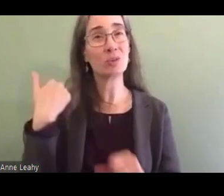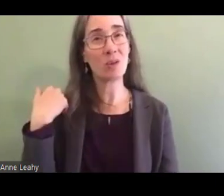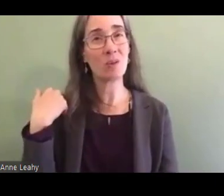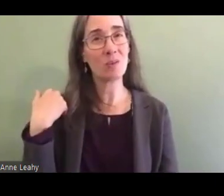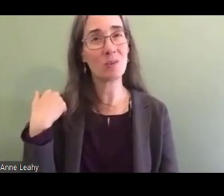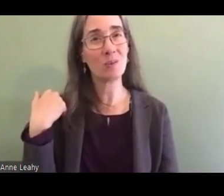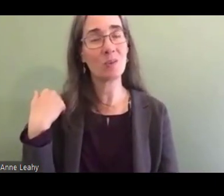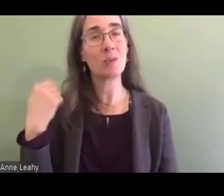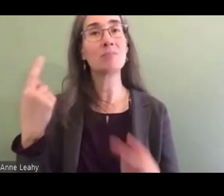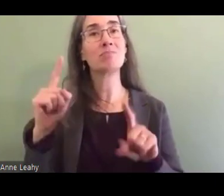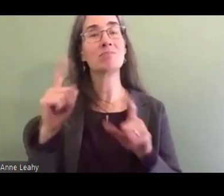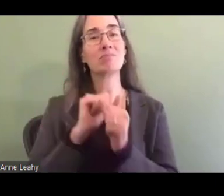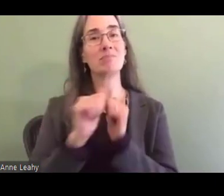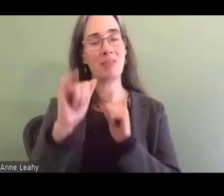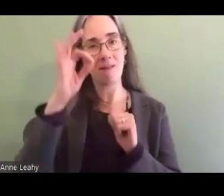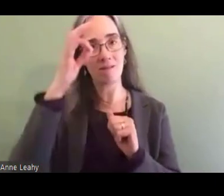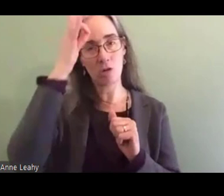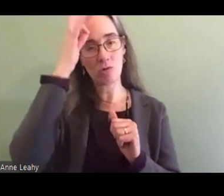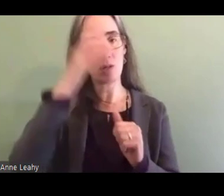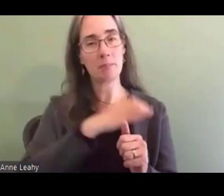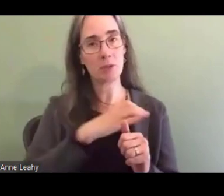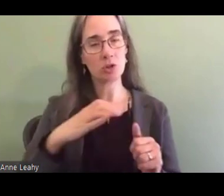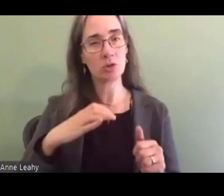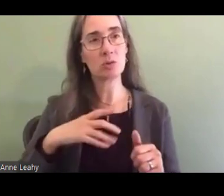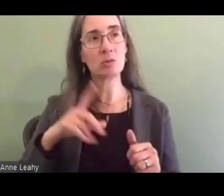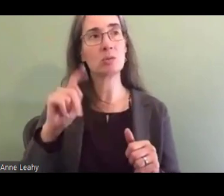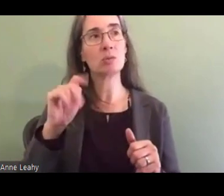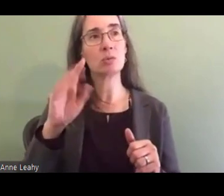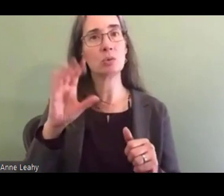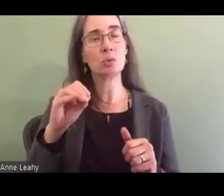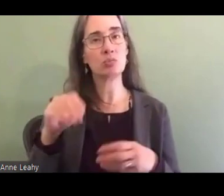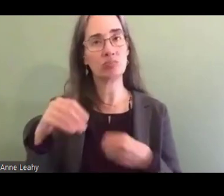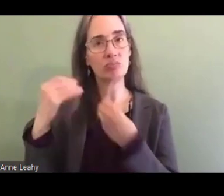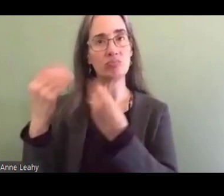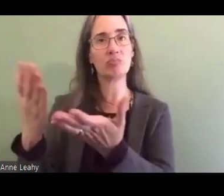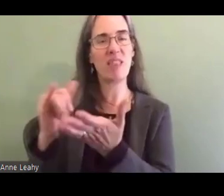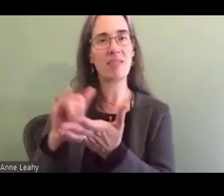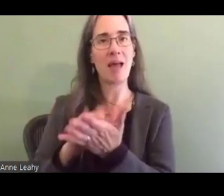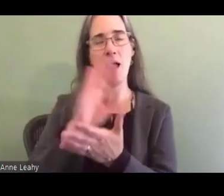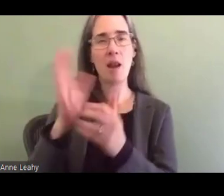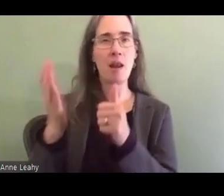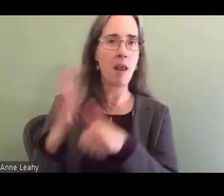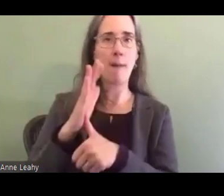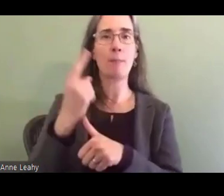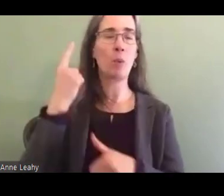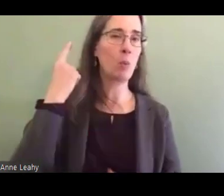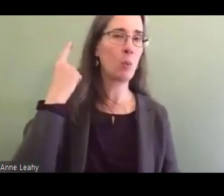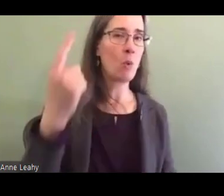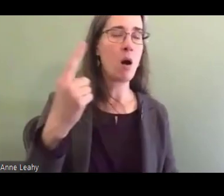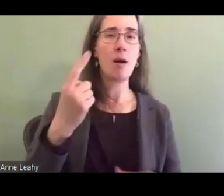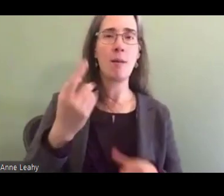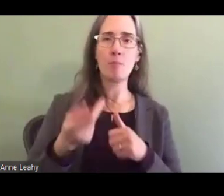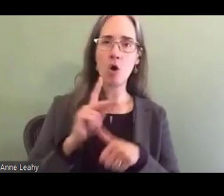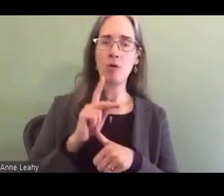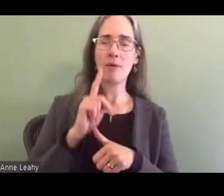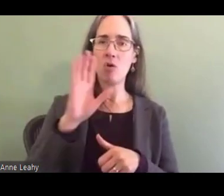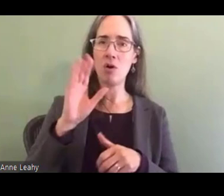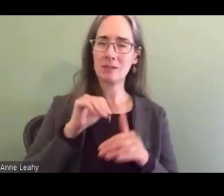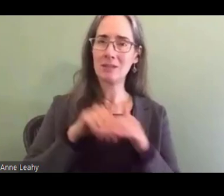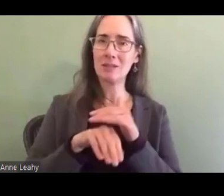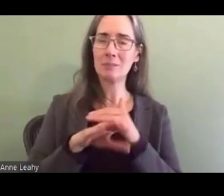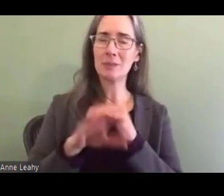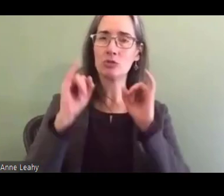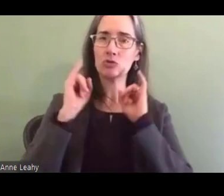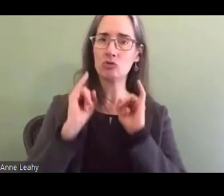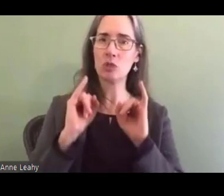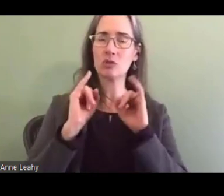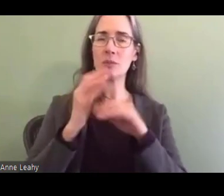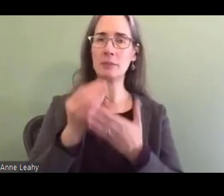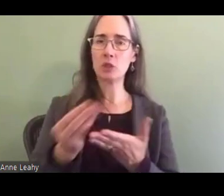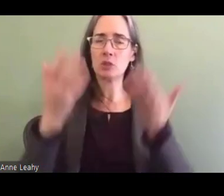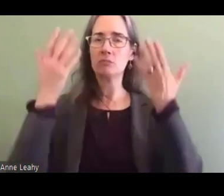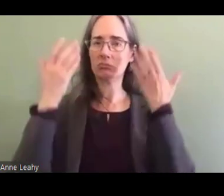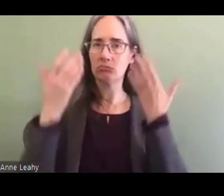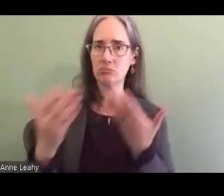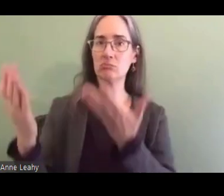We got that federal commission to issue that as their number one priority for accessible instructional materials.